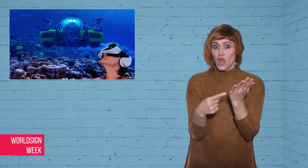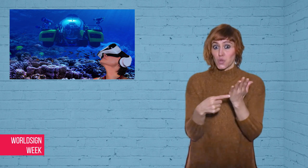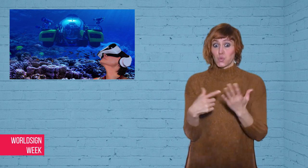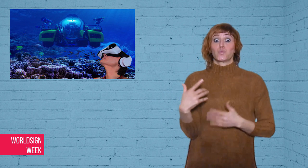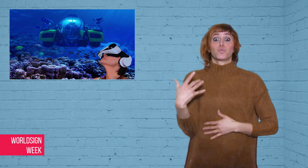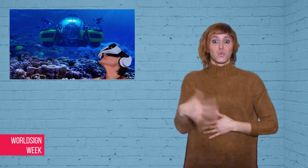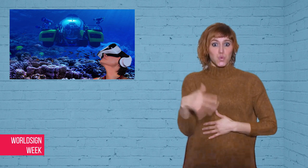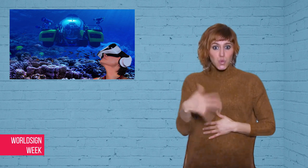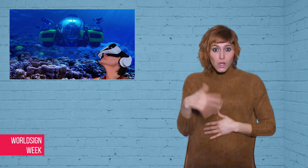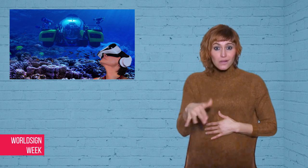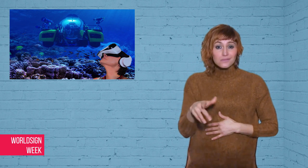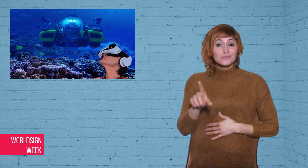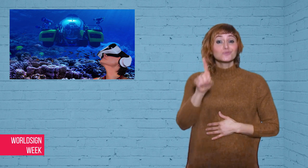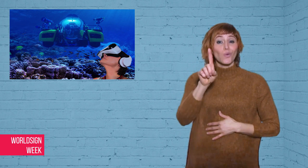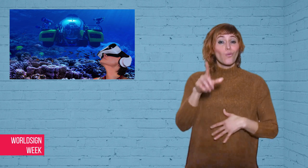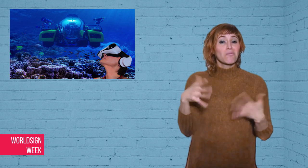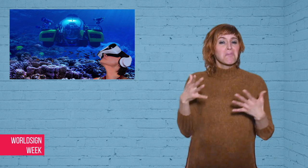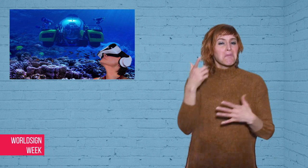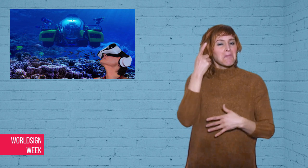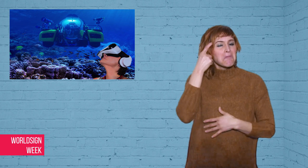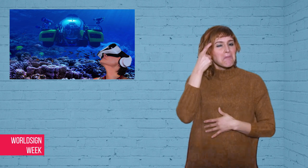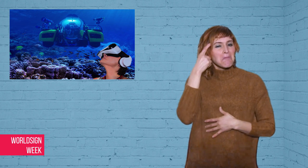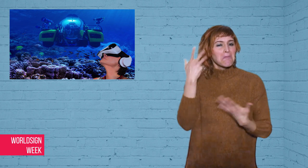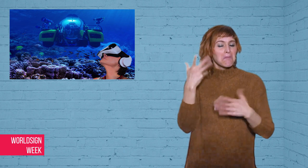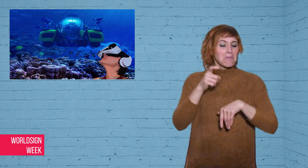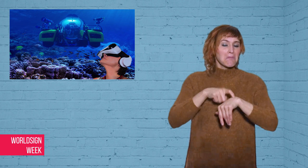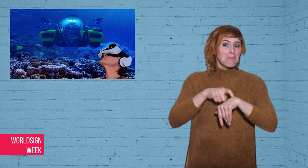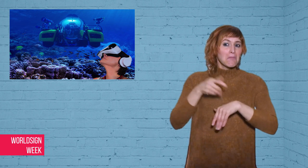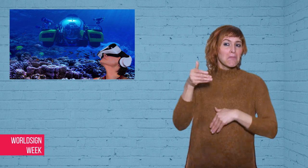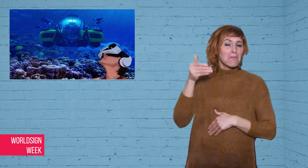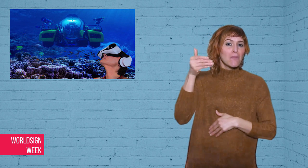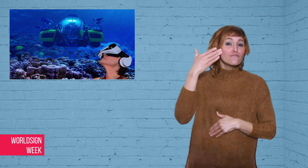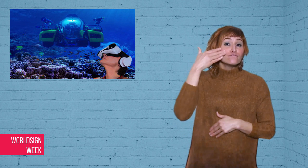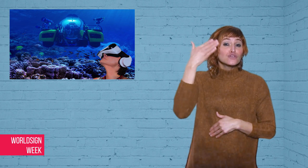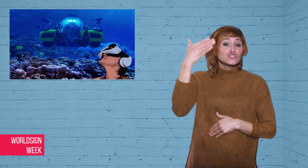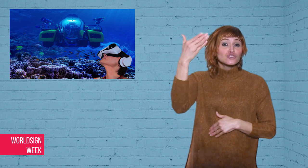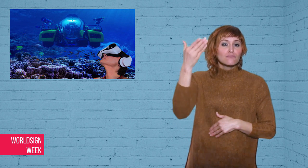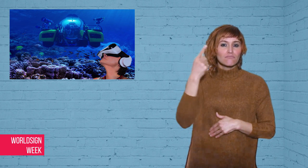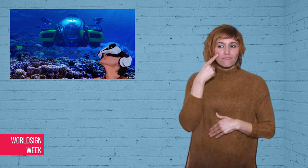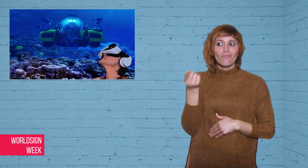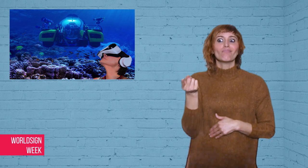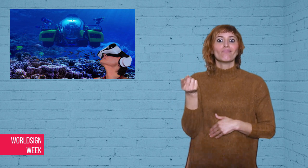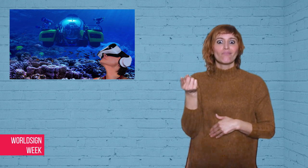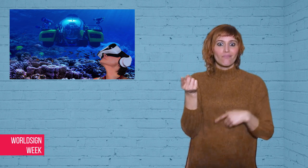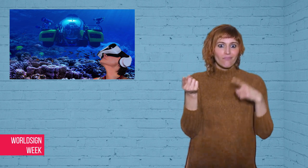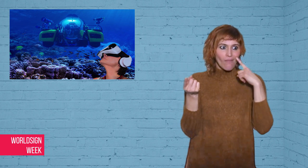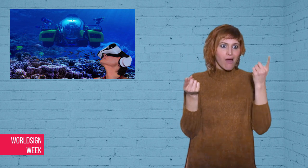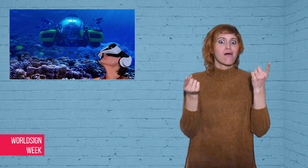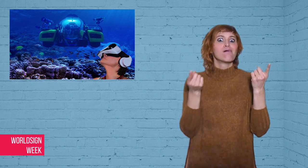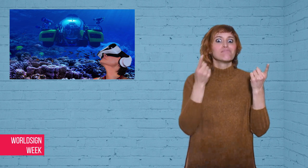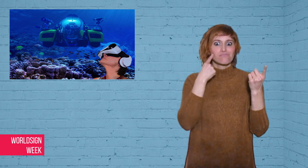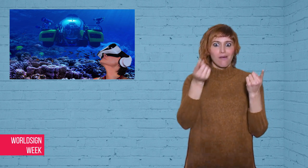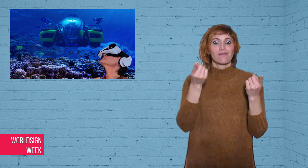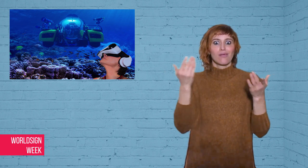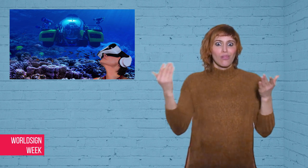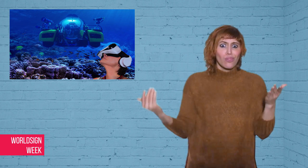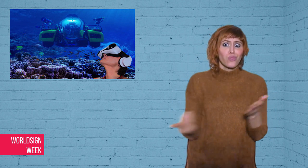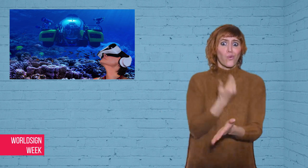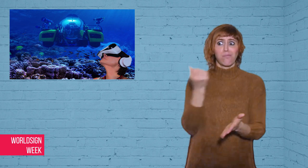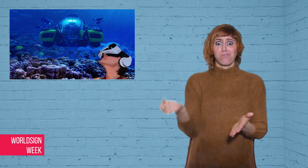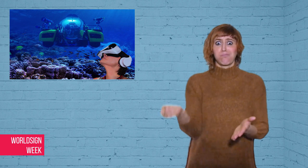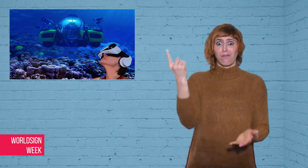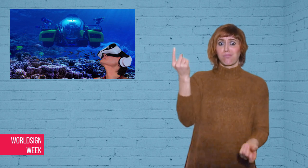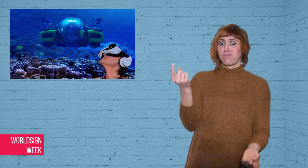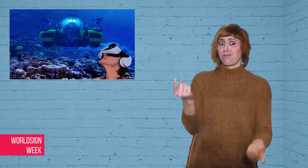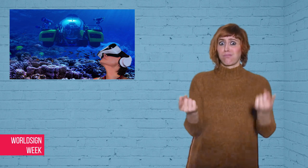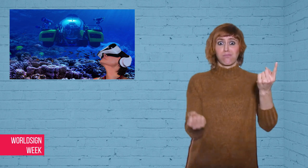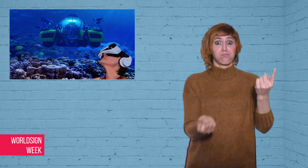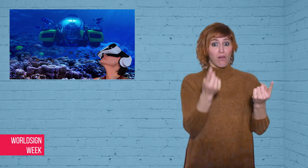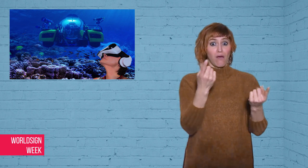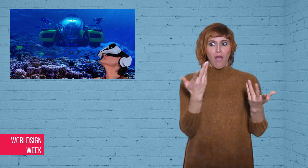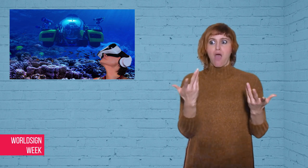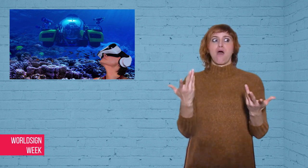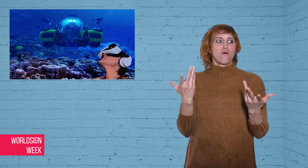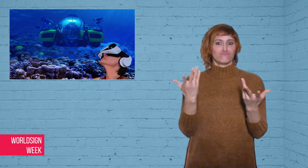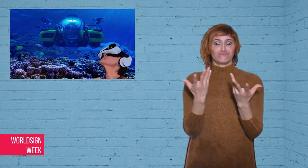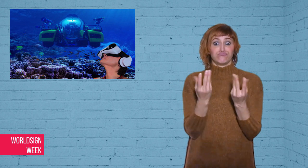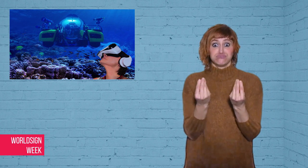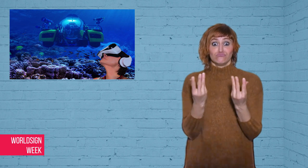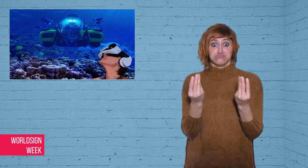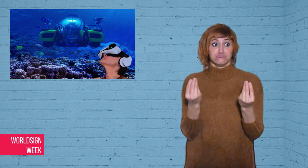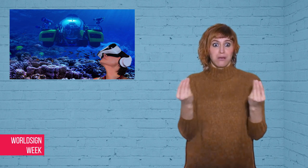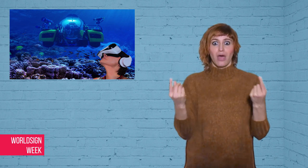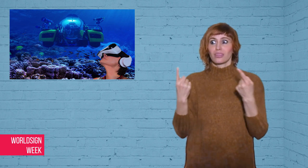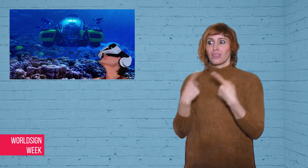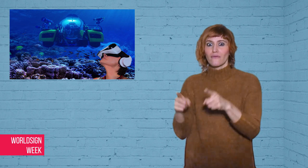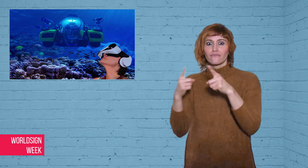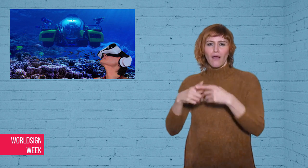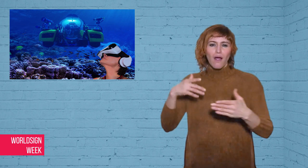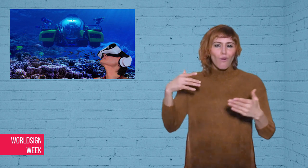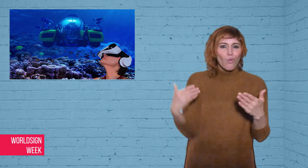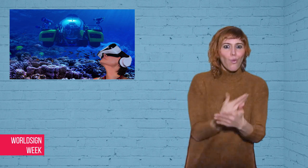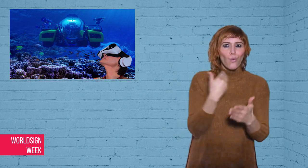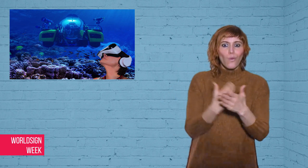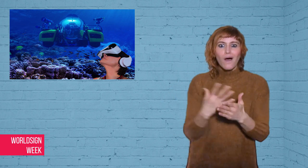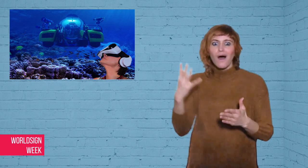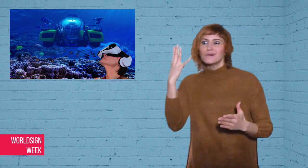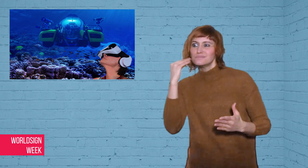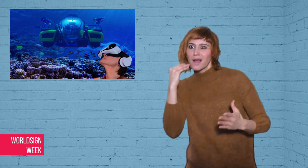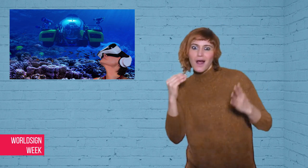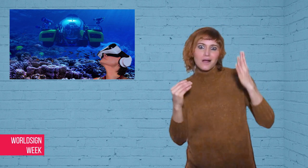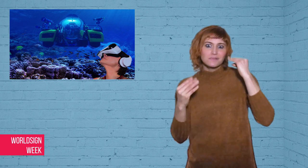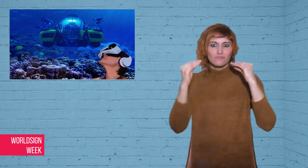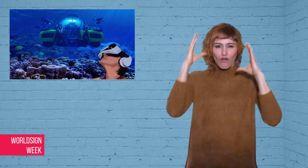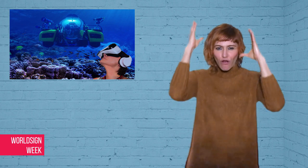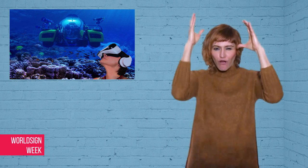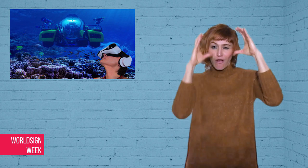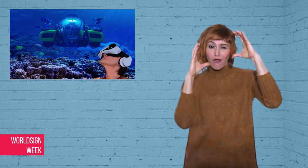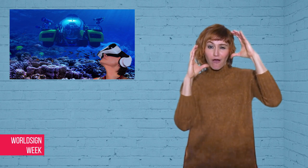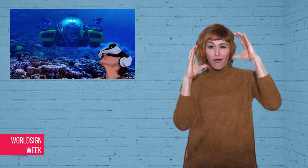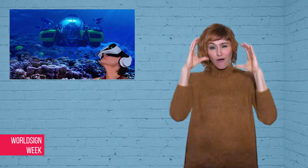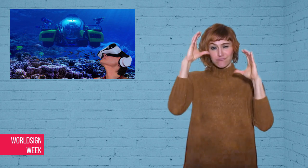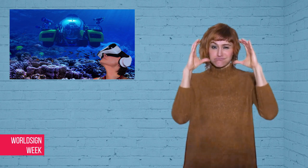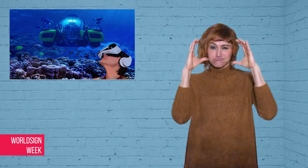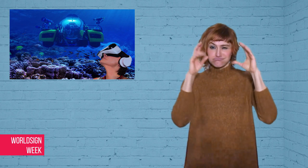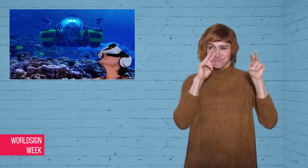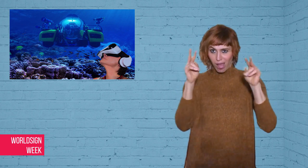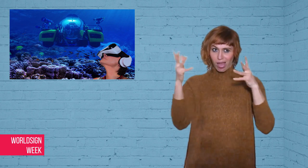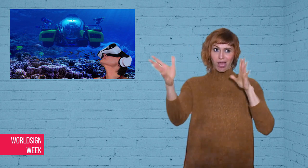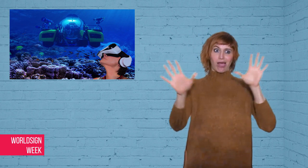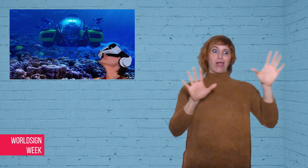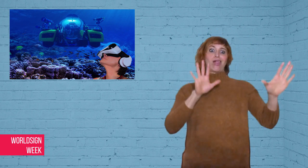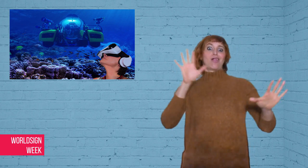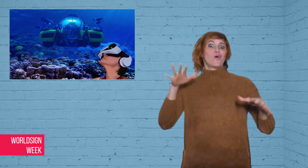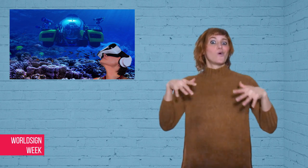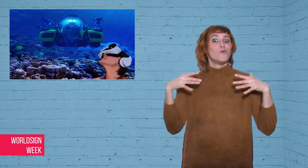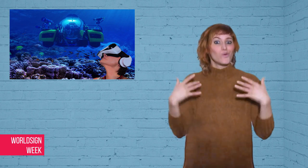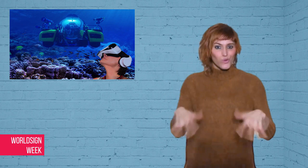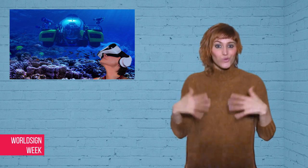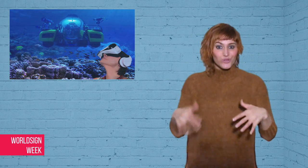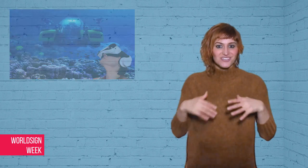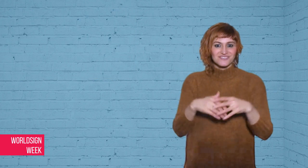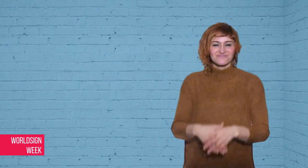have many new experiences in VR.